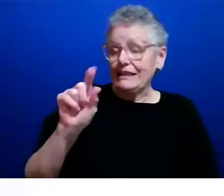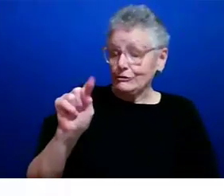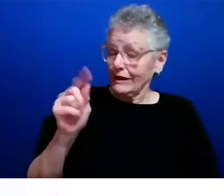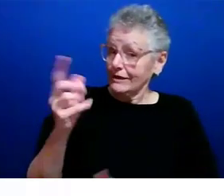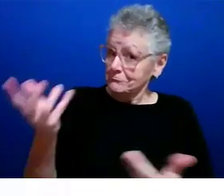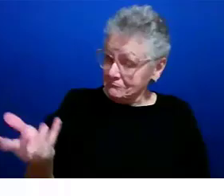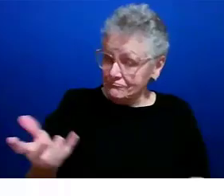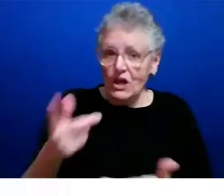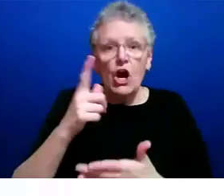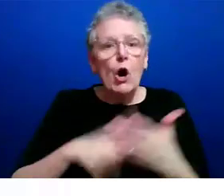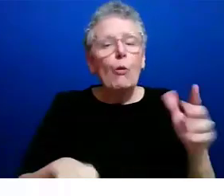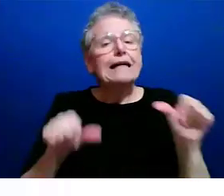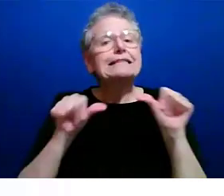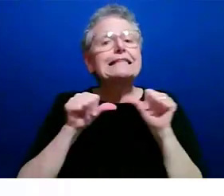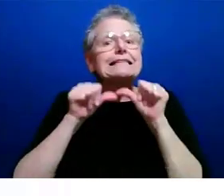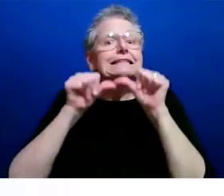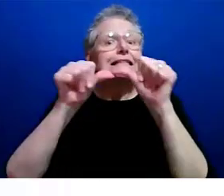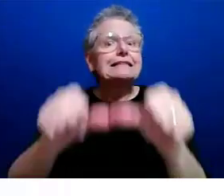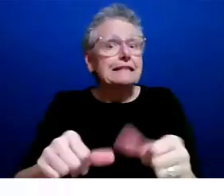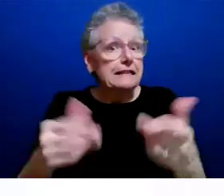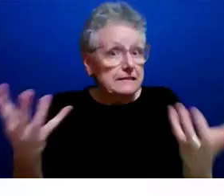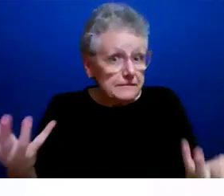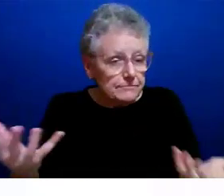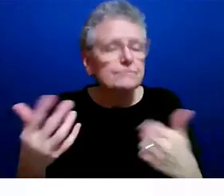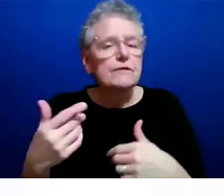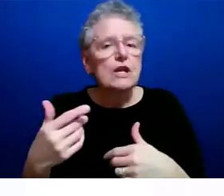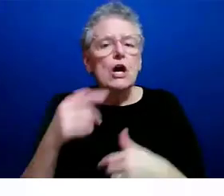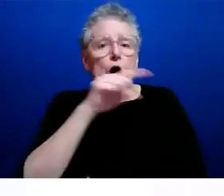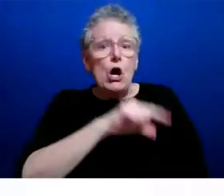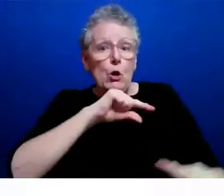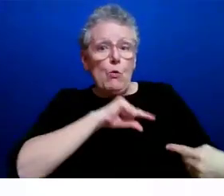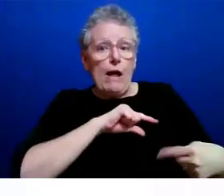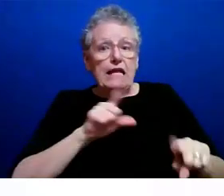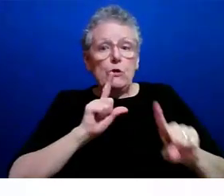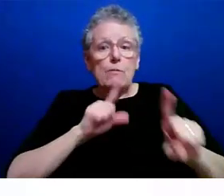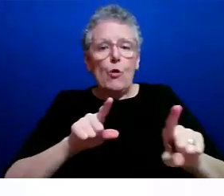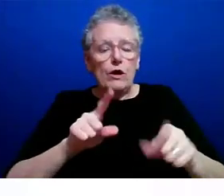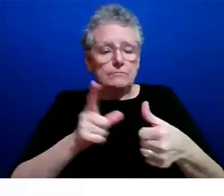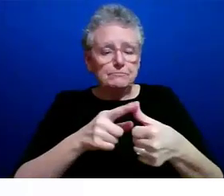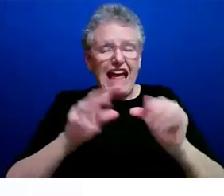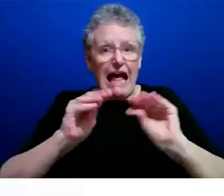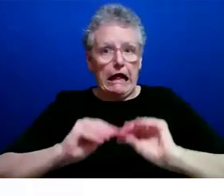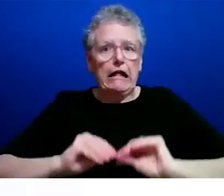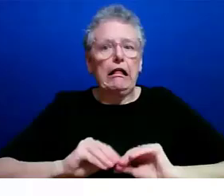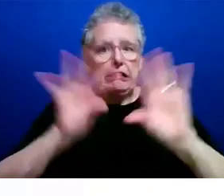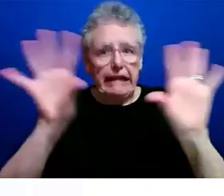What stays consistent is this, a quality report is clear,